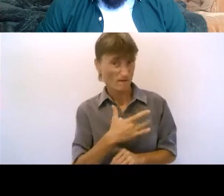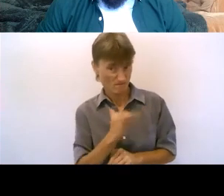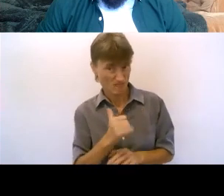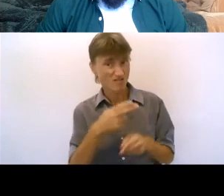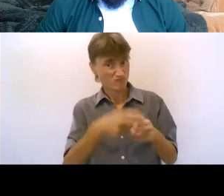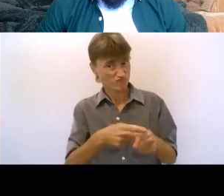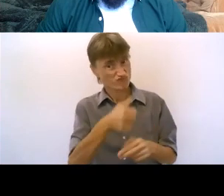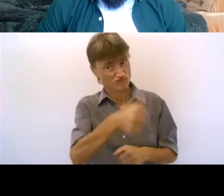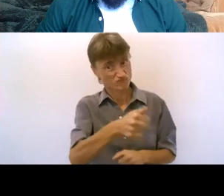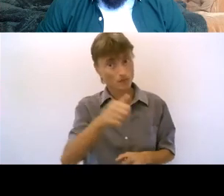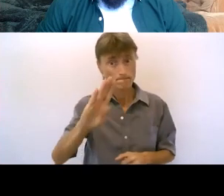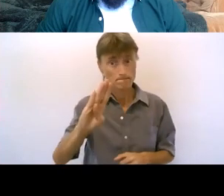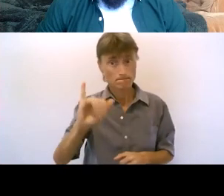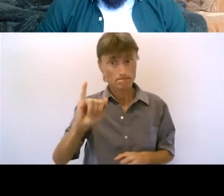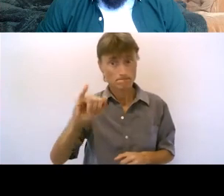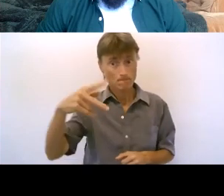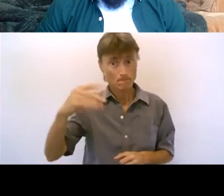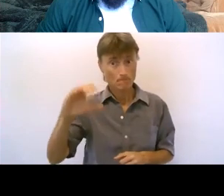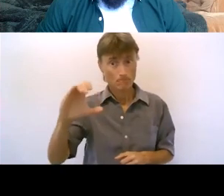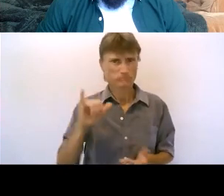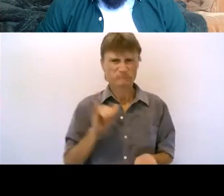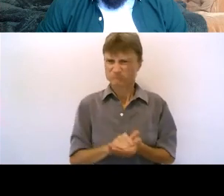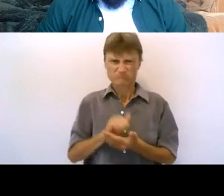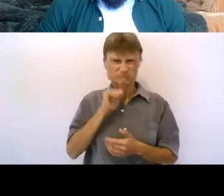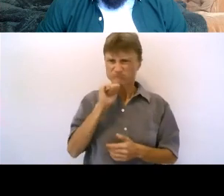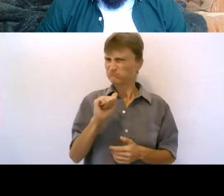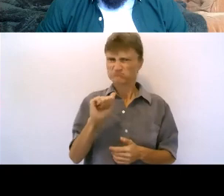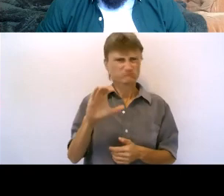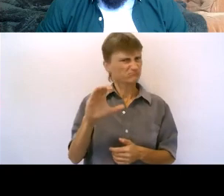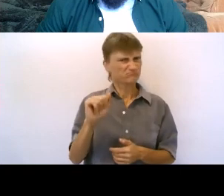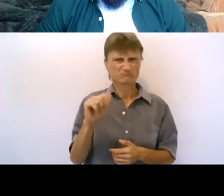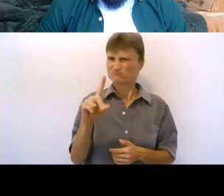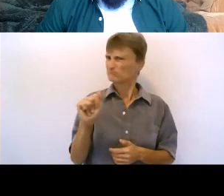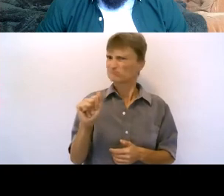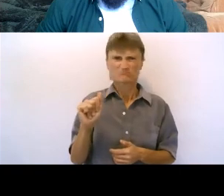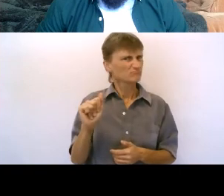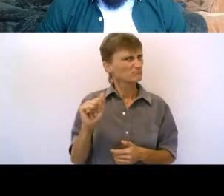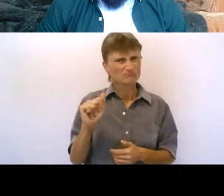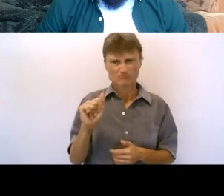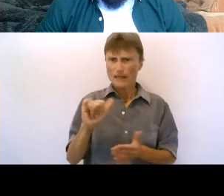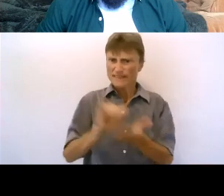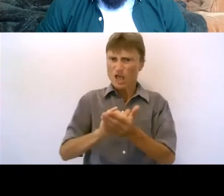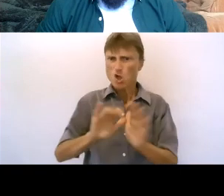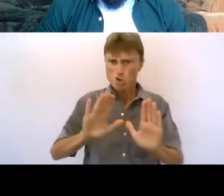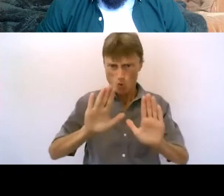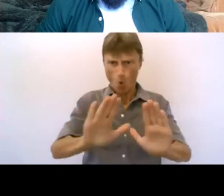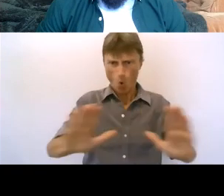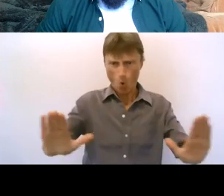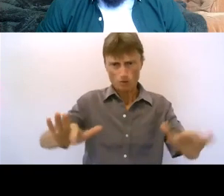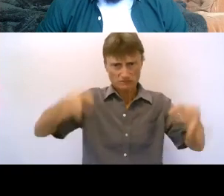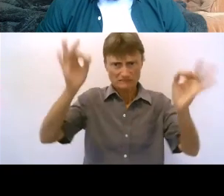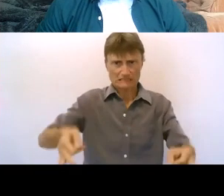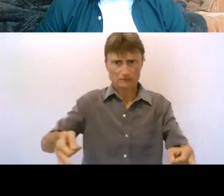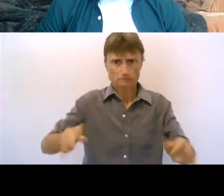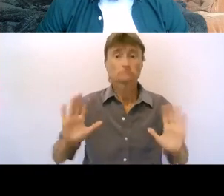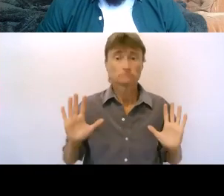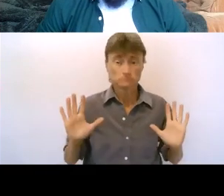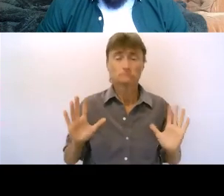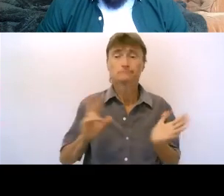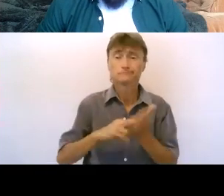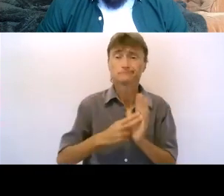kind of identities. And so we wanted to know where we stood and as we have these conversations